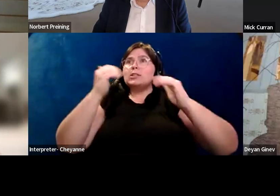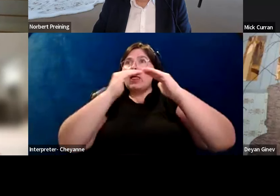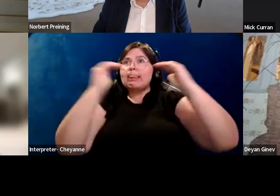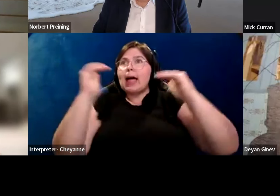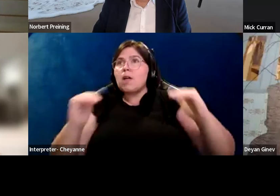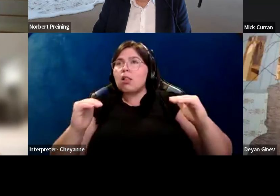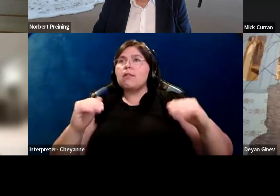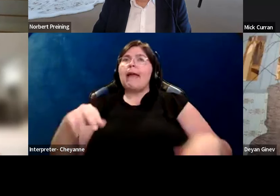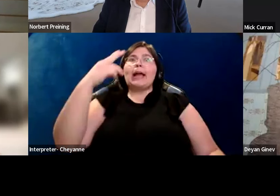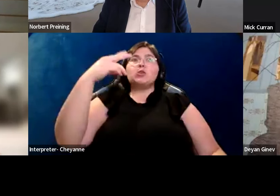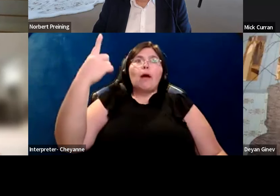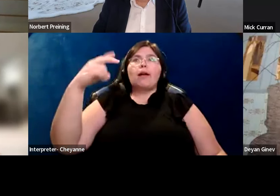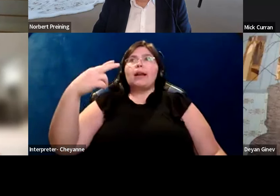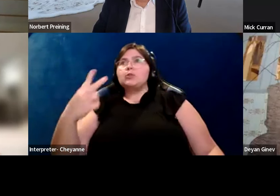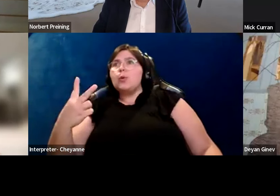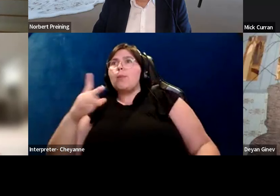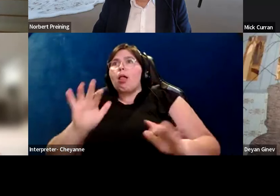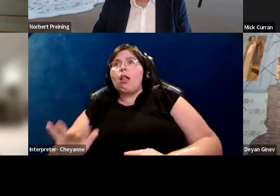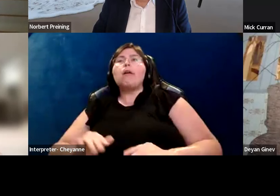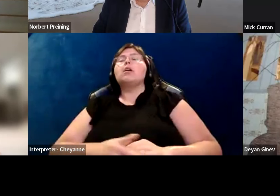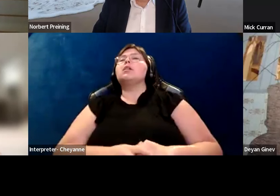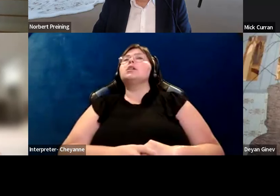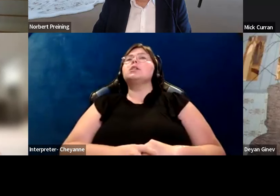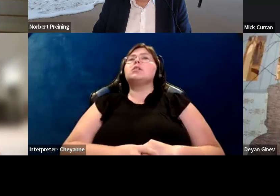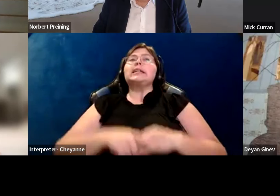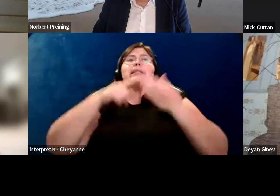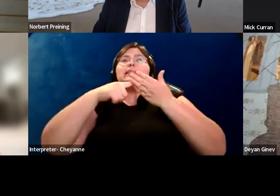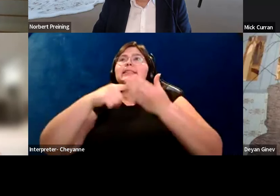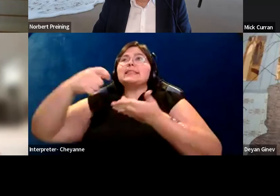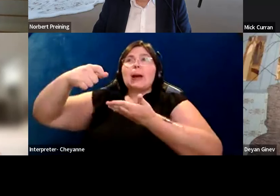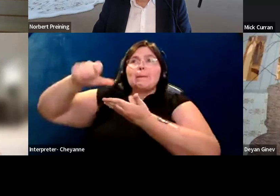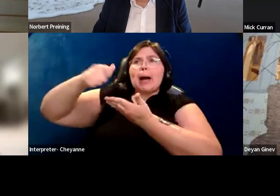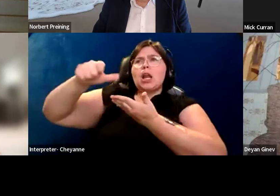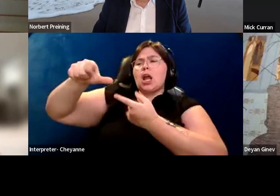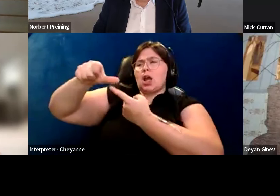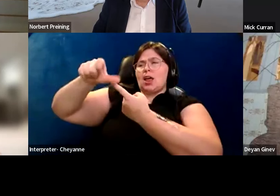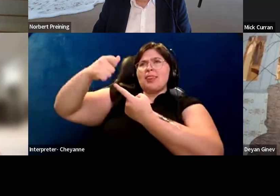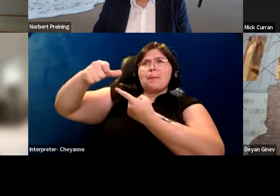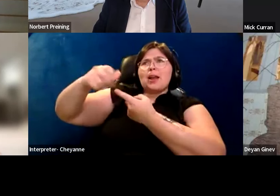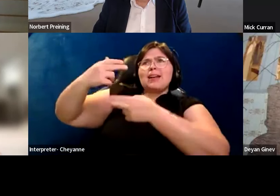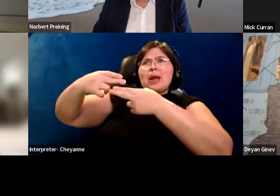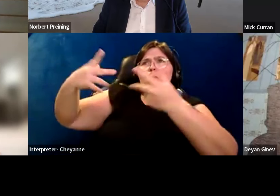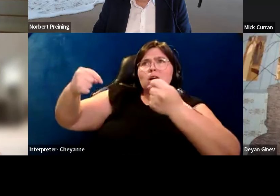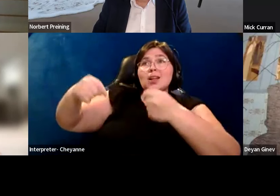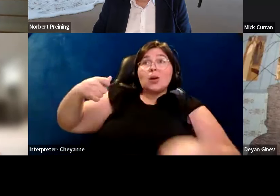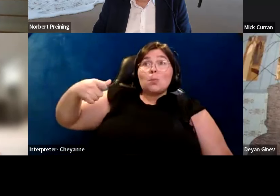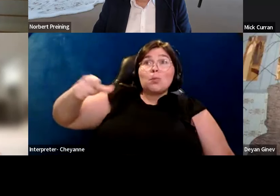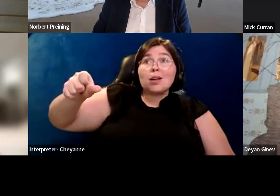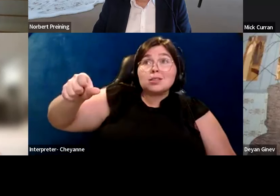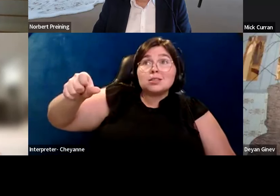Or let's talk about a button. What is the name of the button? Is it pressed or not?